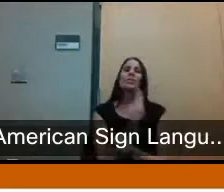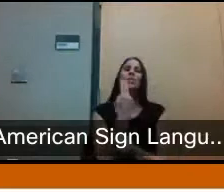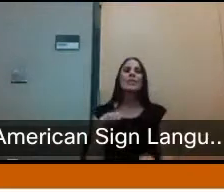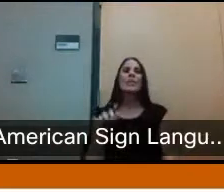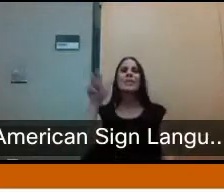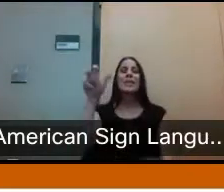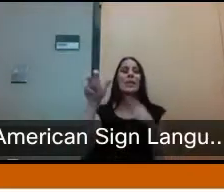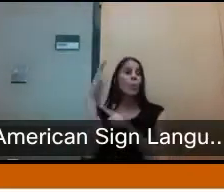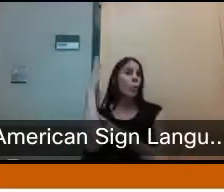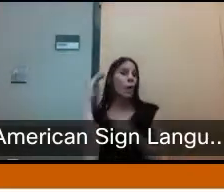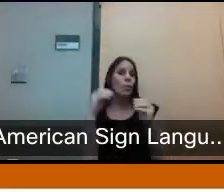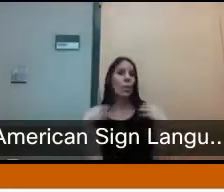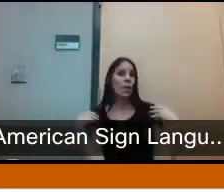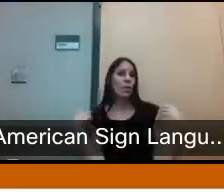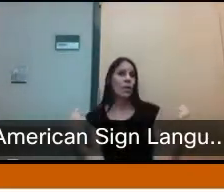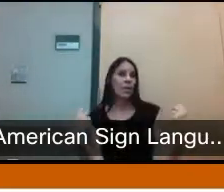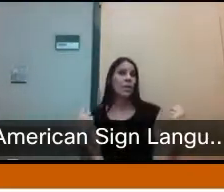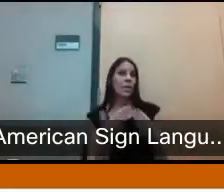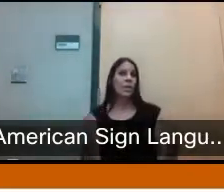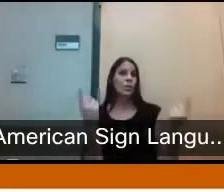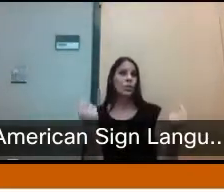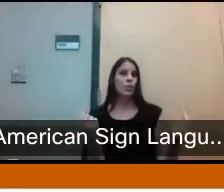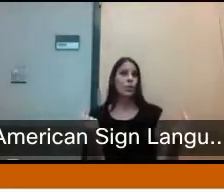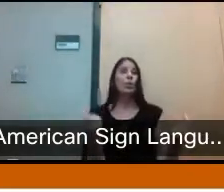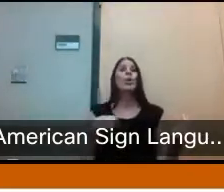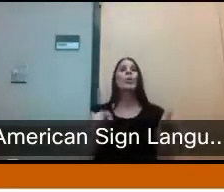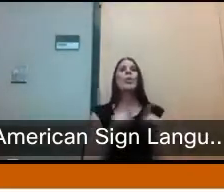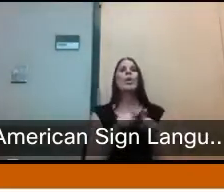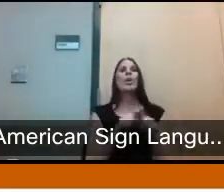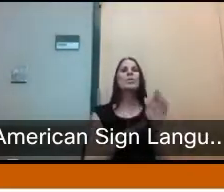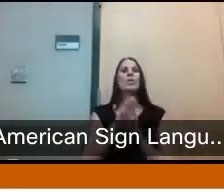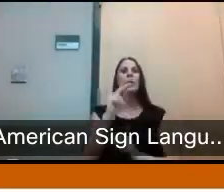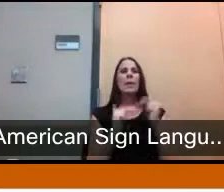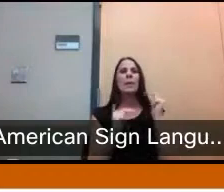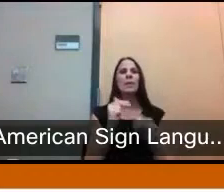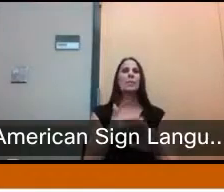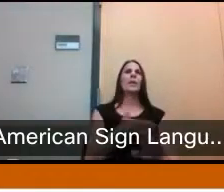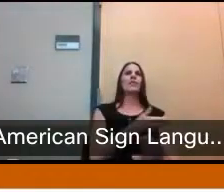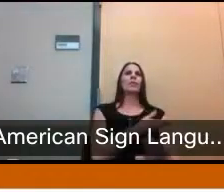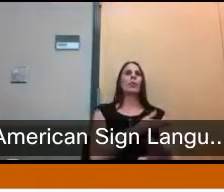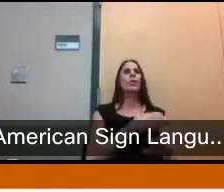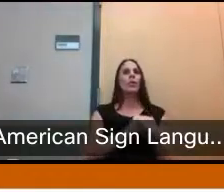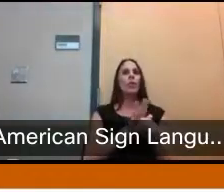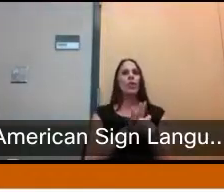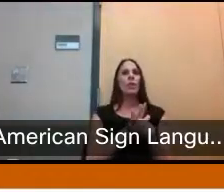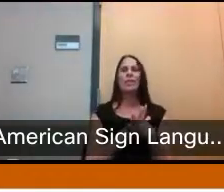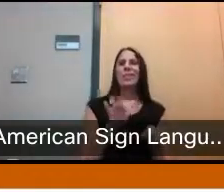thing to do. We also built and this is like, way Pre covered. So, like. That wasn't reason, um, but like, in Texas,